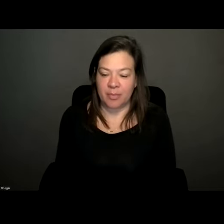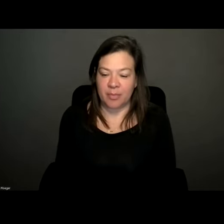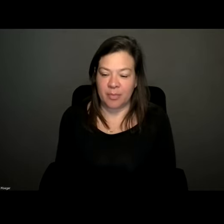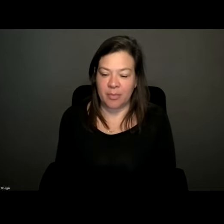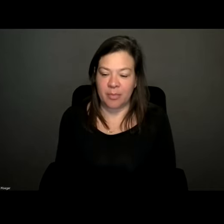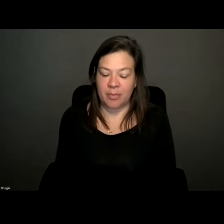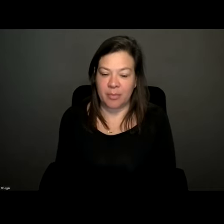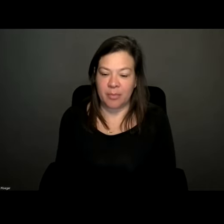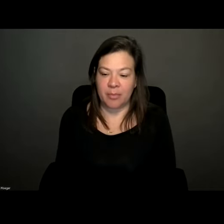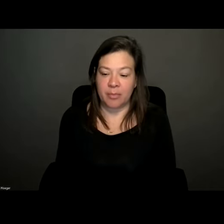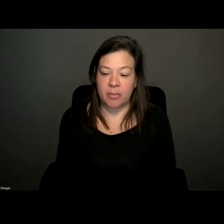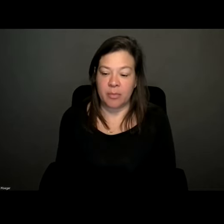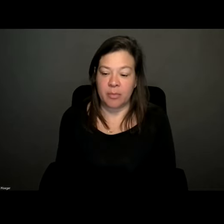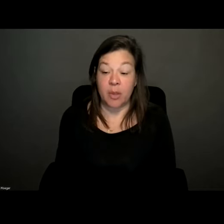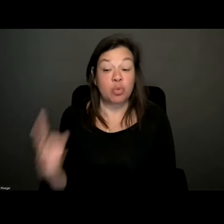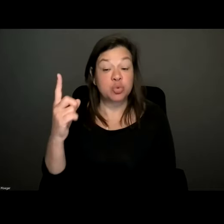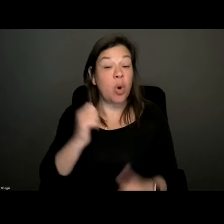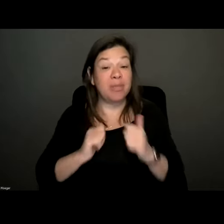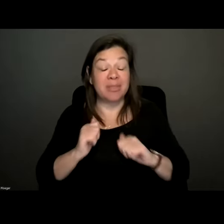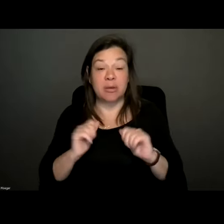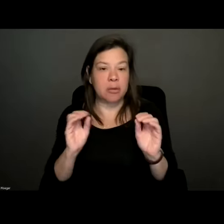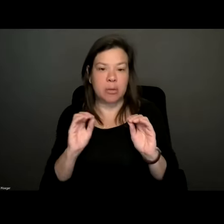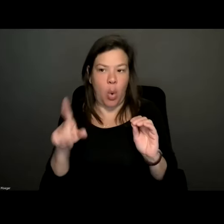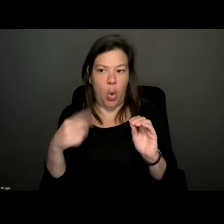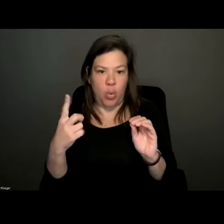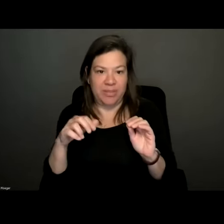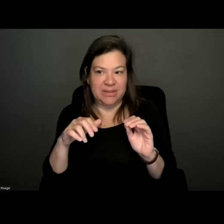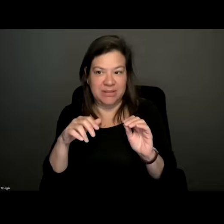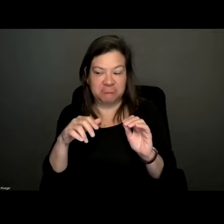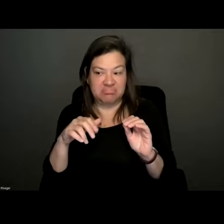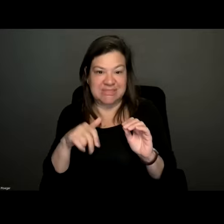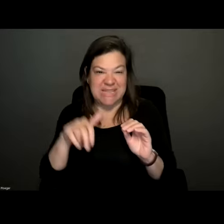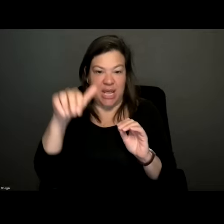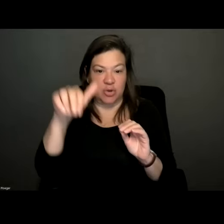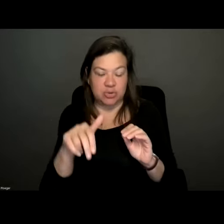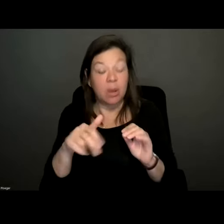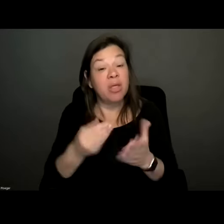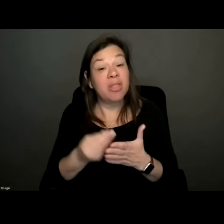there were only stairs up to it. The theater bought a crank lift for me to go up.